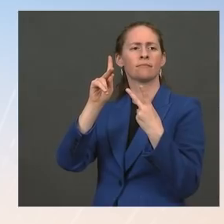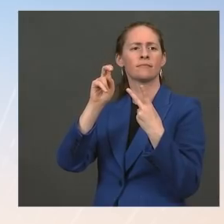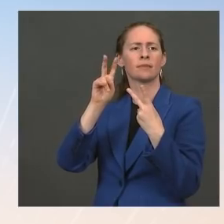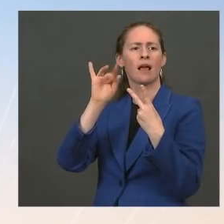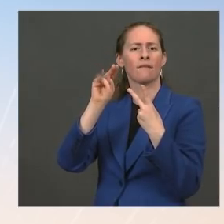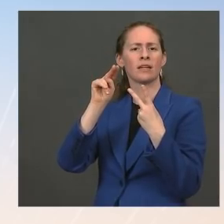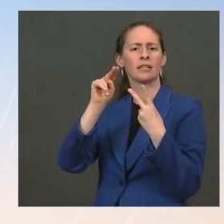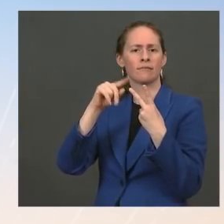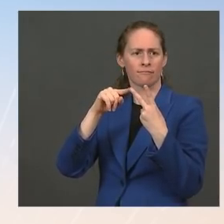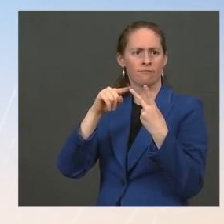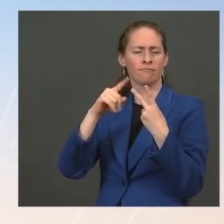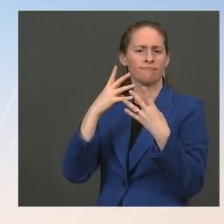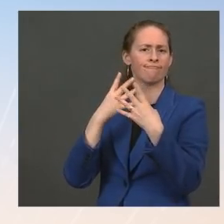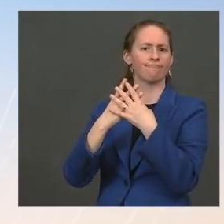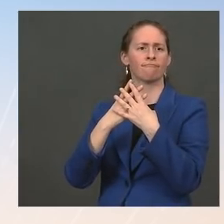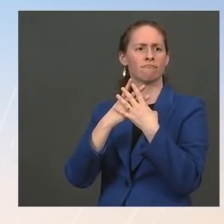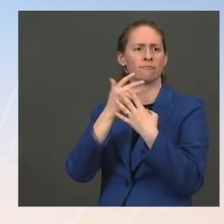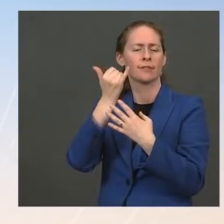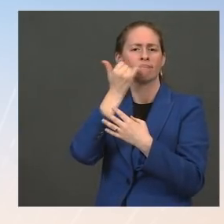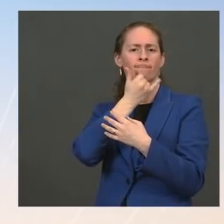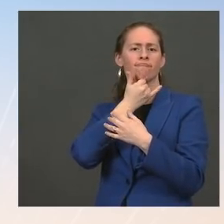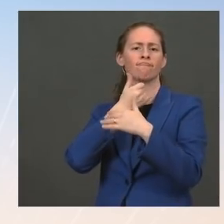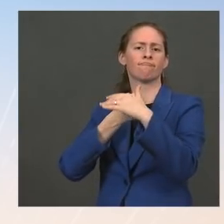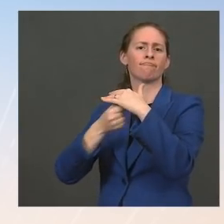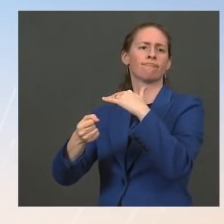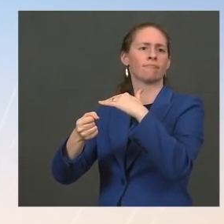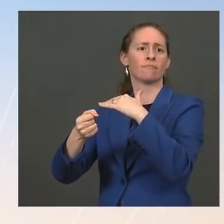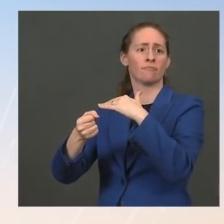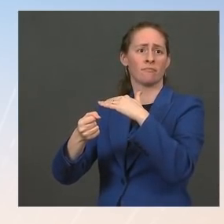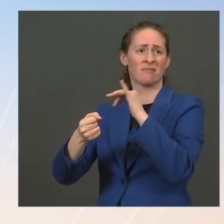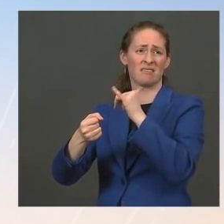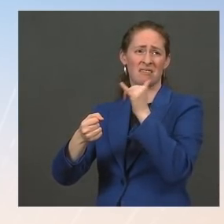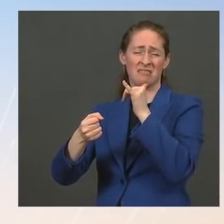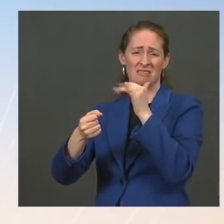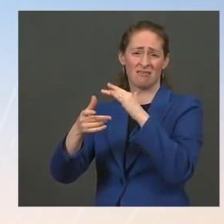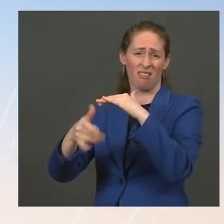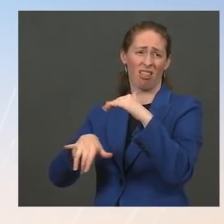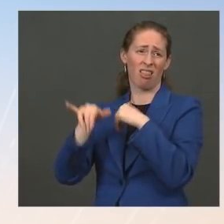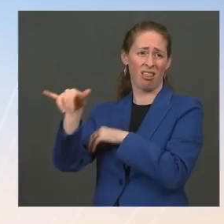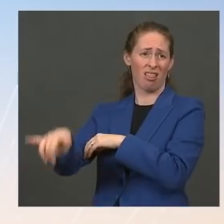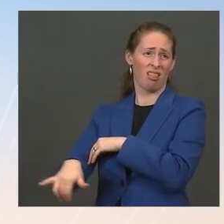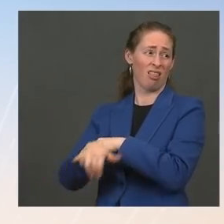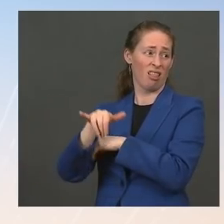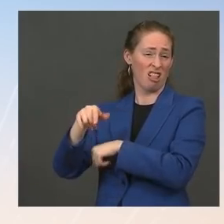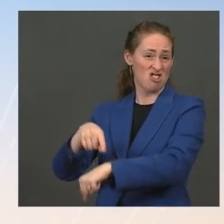incarceration periods in the U.S., but it's uncertain whether he's going to get any compensation from the state.